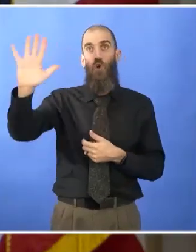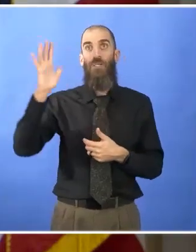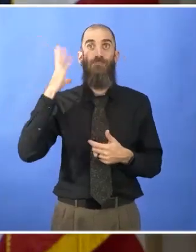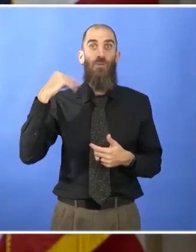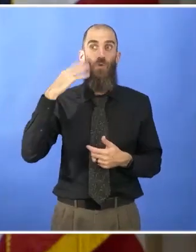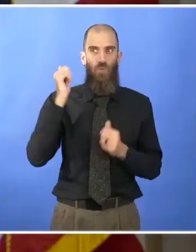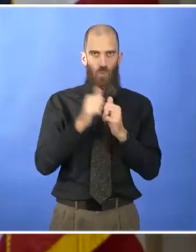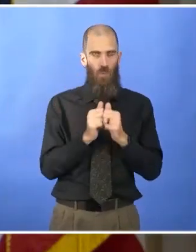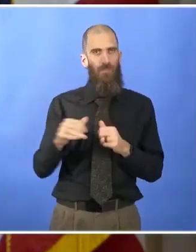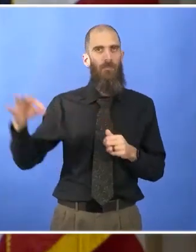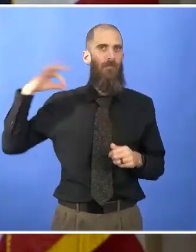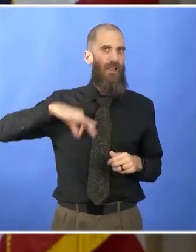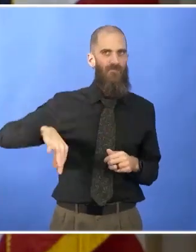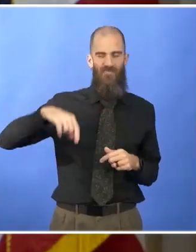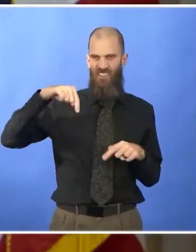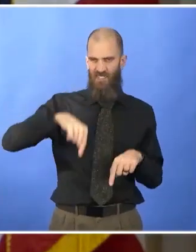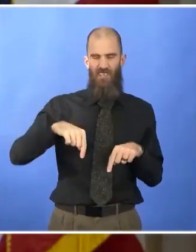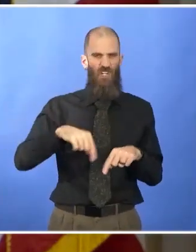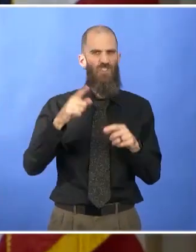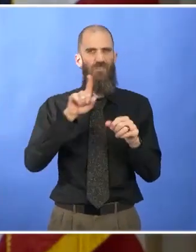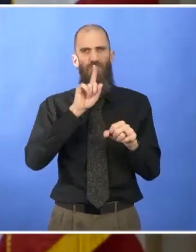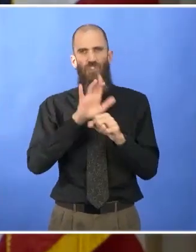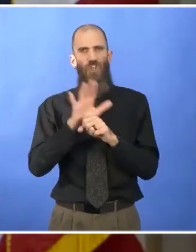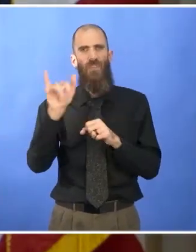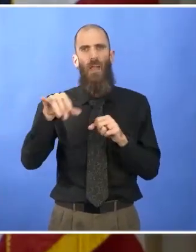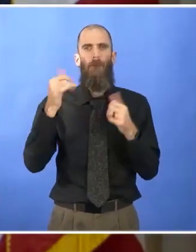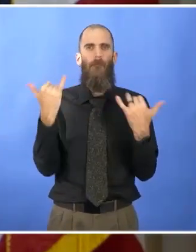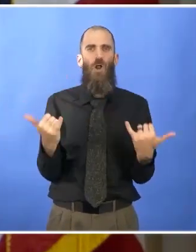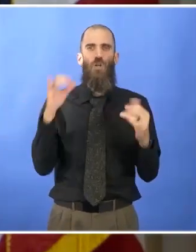OUR OFFICE OF NATIVE AFFAIRS AND POLICY UNDER HER LEADERSHIP